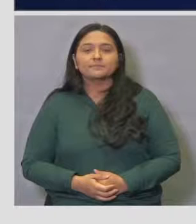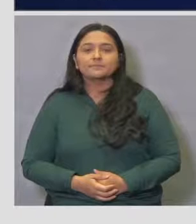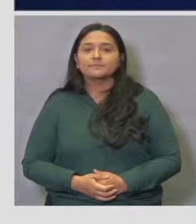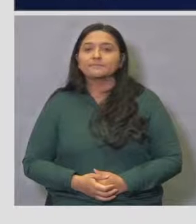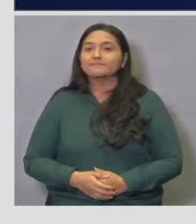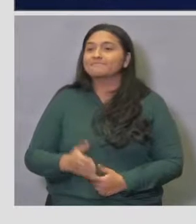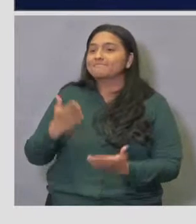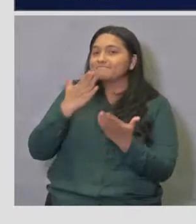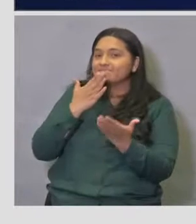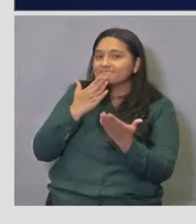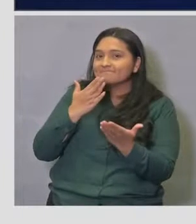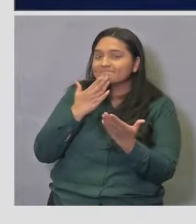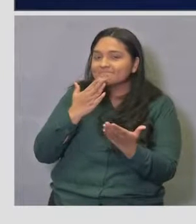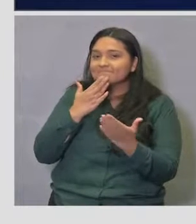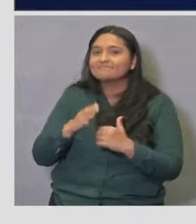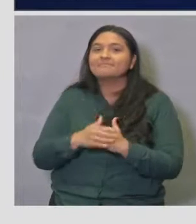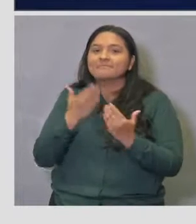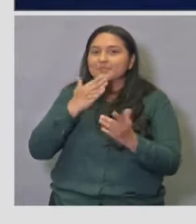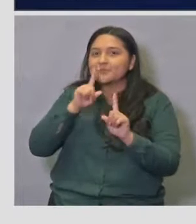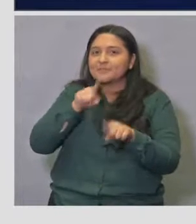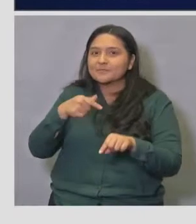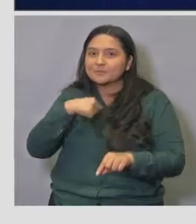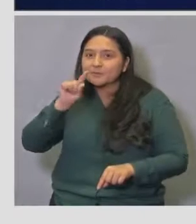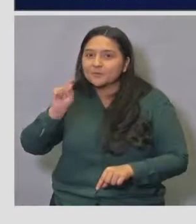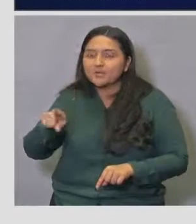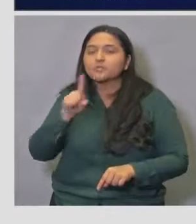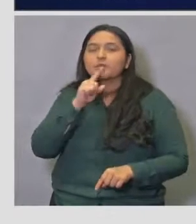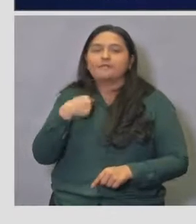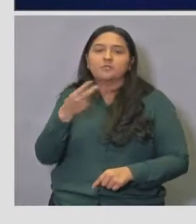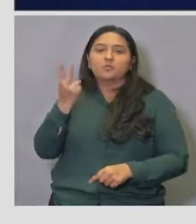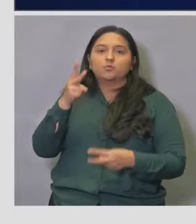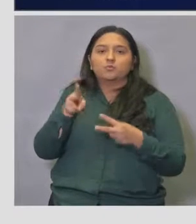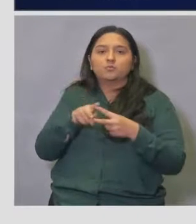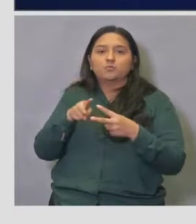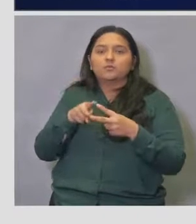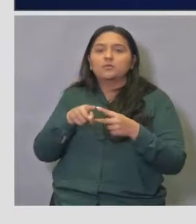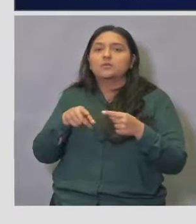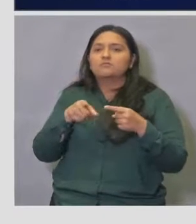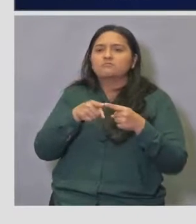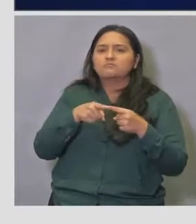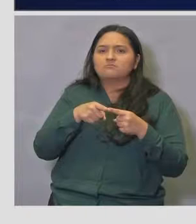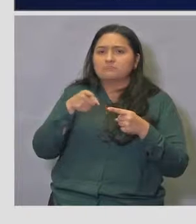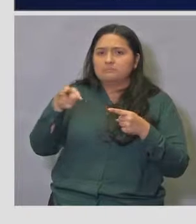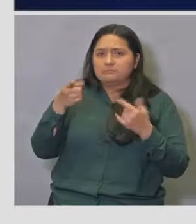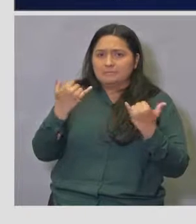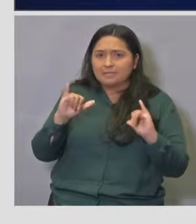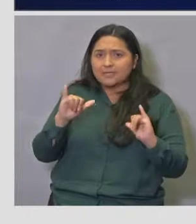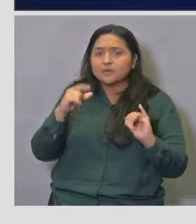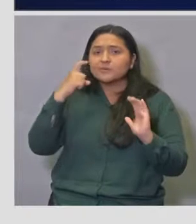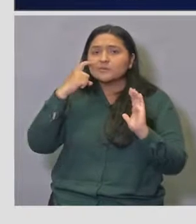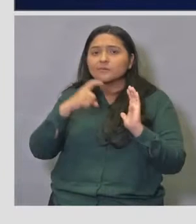PLEASE GO AHEAD. THANK YOU.